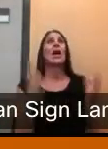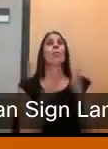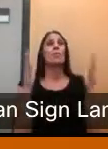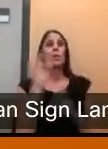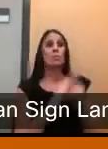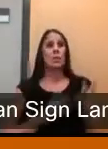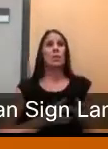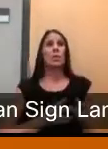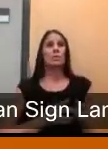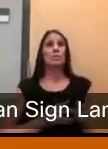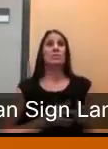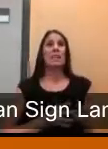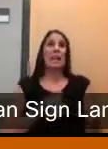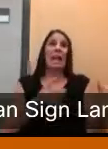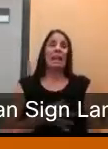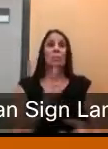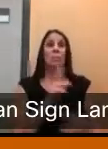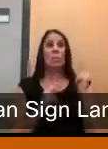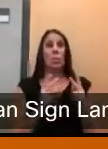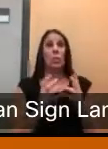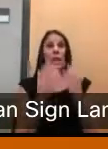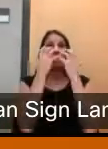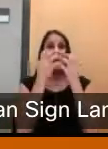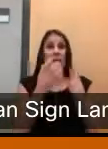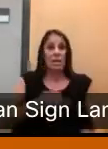People were real angry at us, and it was like, really, really, like, we clearly photoshopped